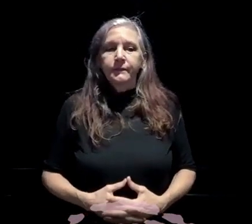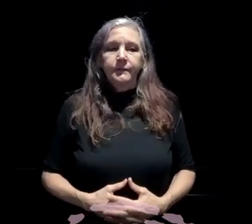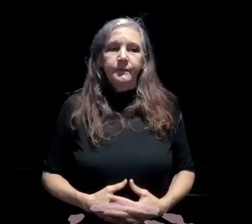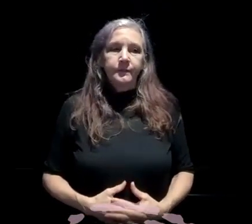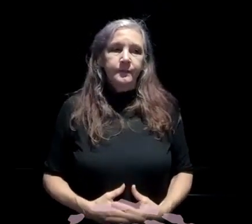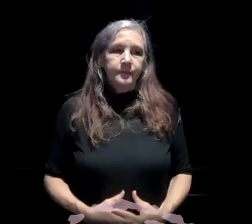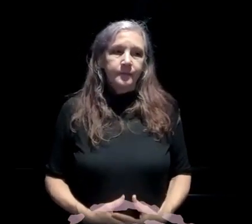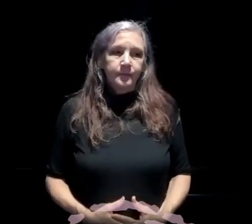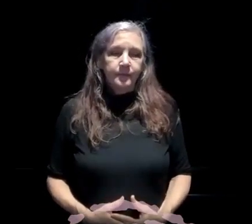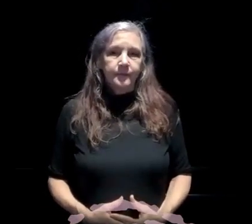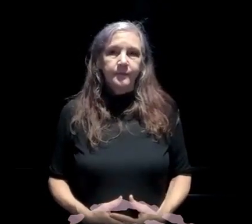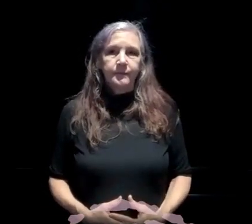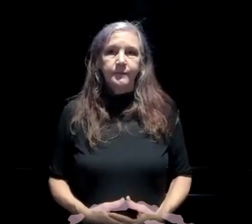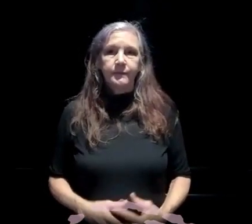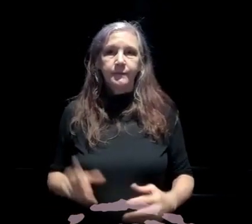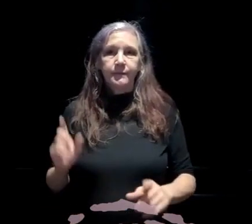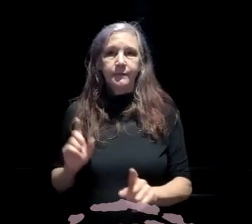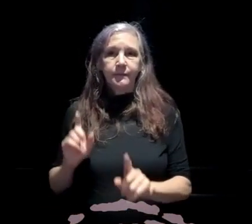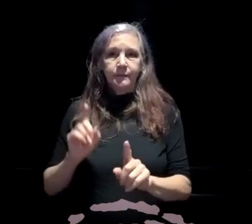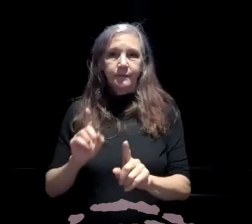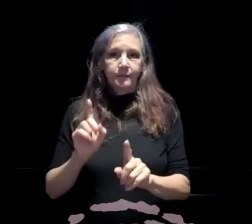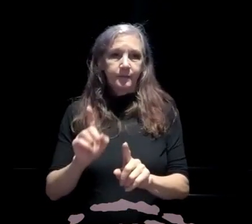Oh